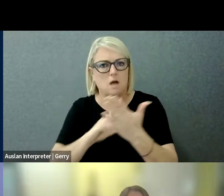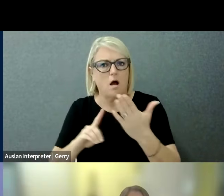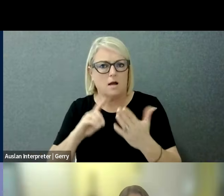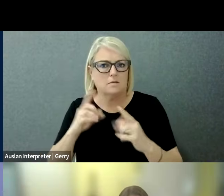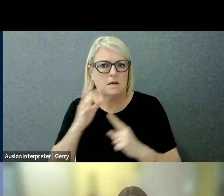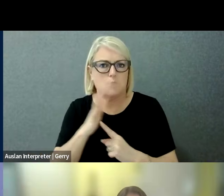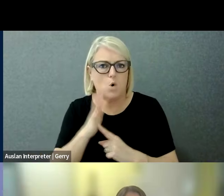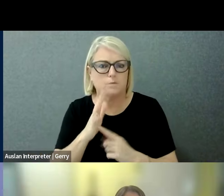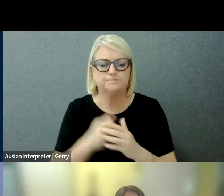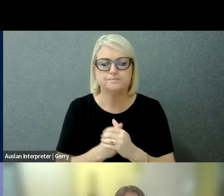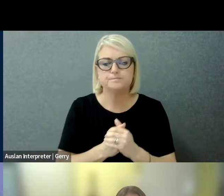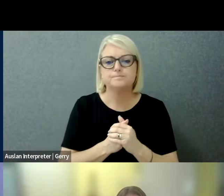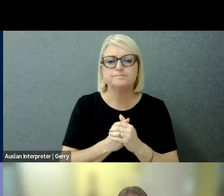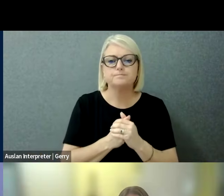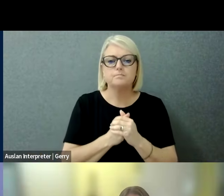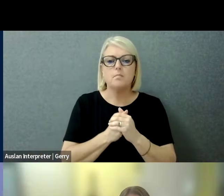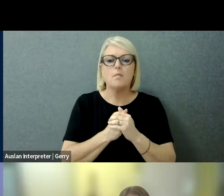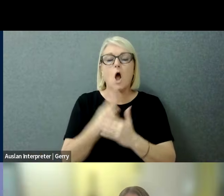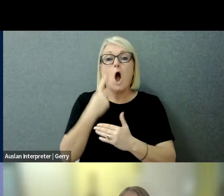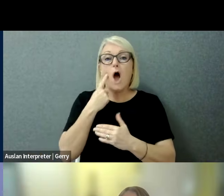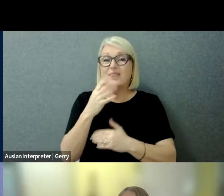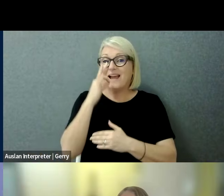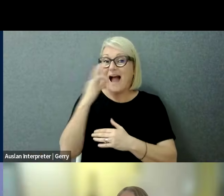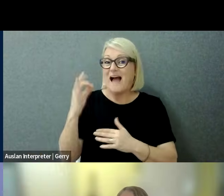asked about the First Nations bit of this and I think that's very important. And, in fact,